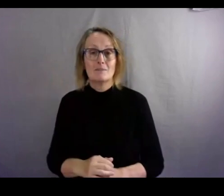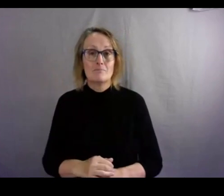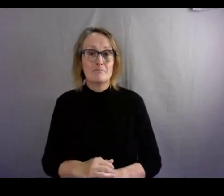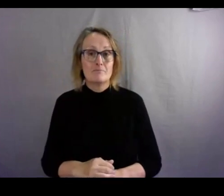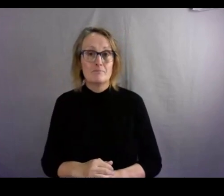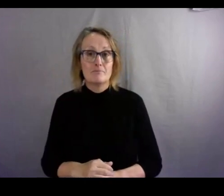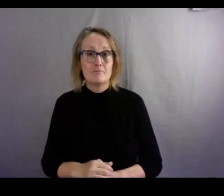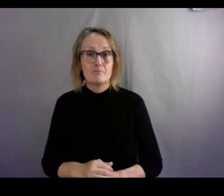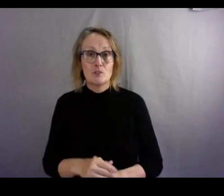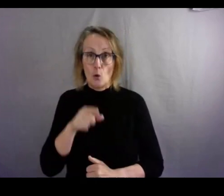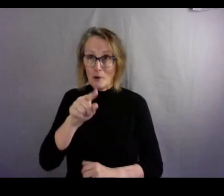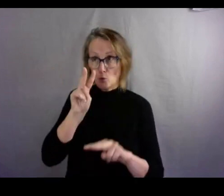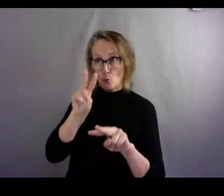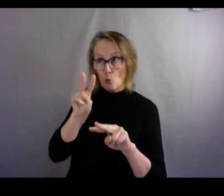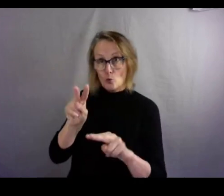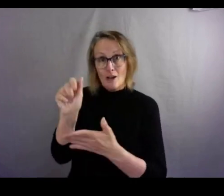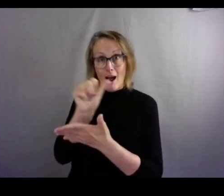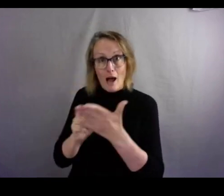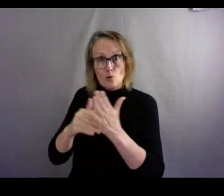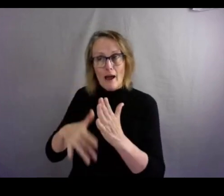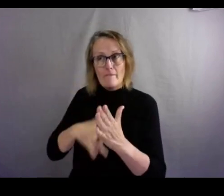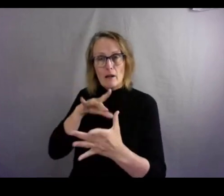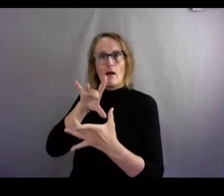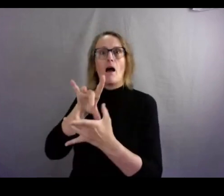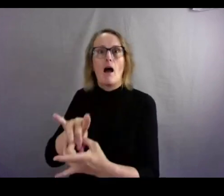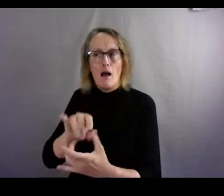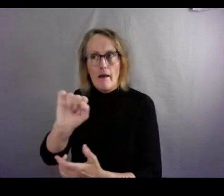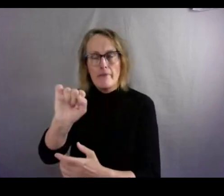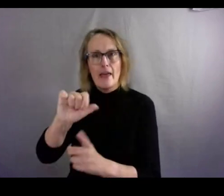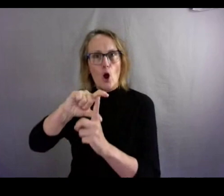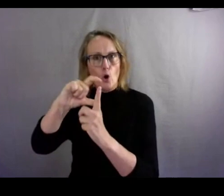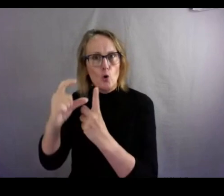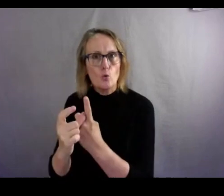with what you're looking at today, cultural immersion that no matter where you are